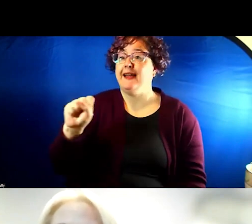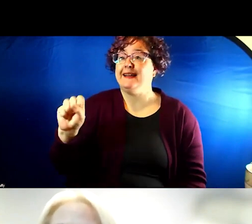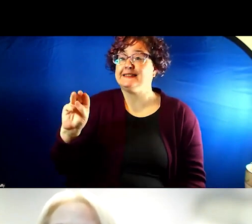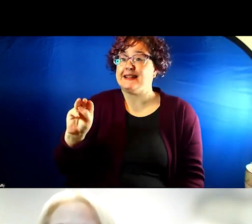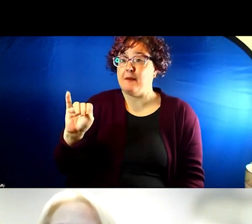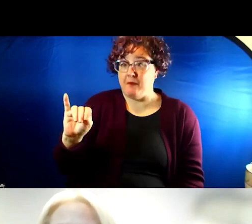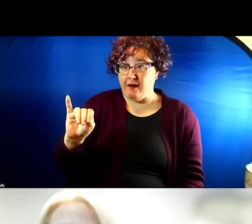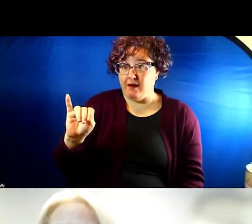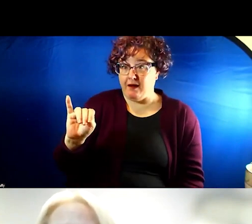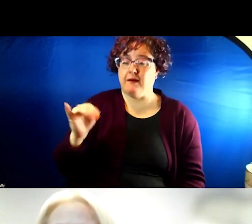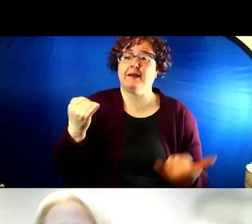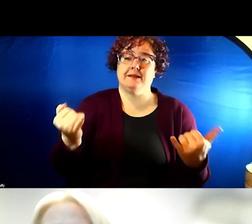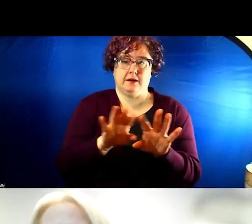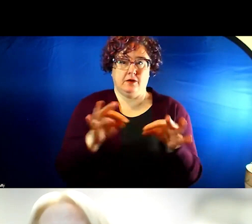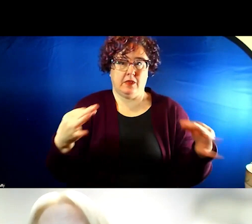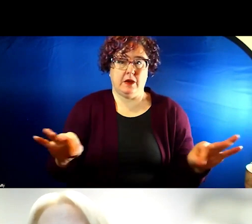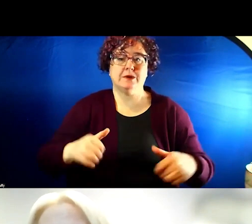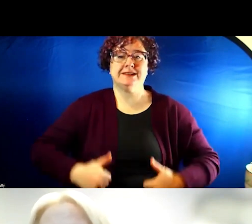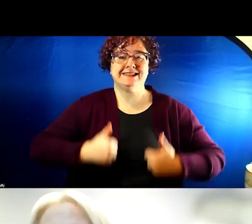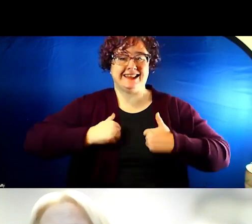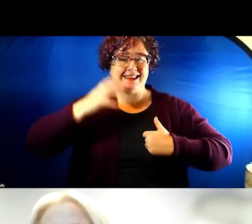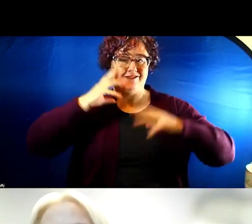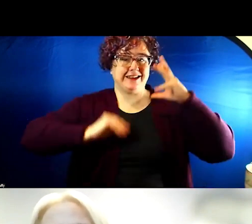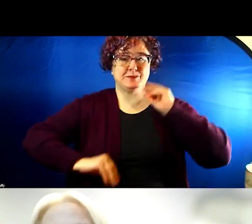IT IS A MENTAL HEALTH CRISIS.